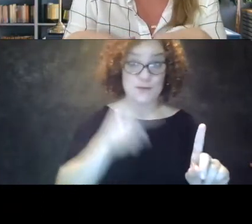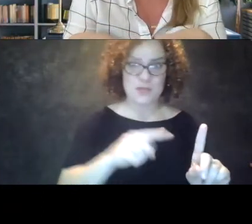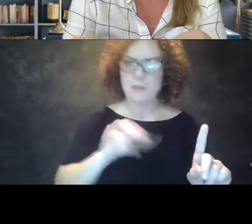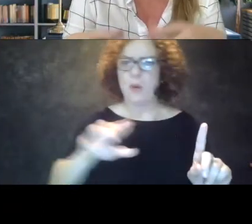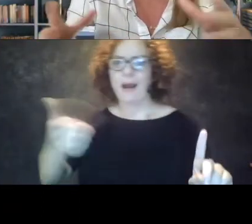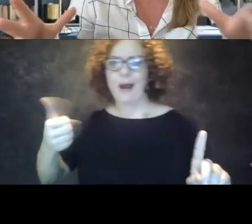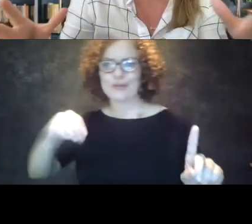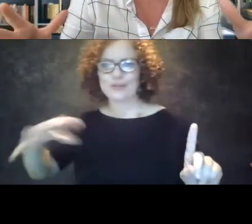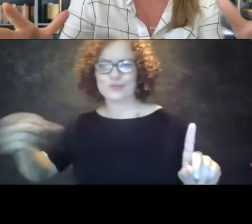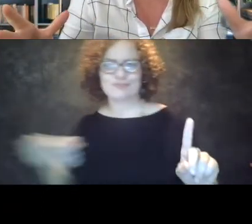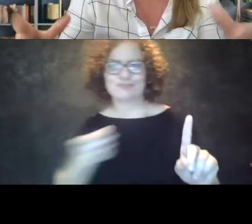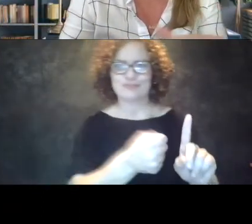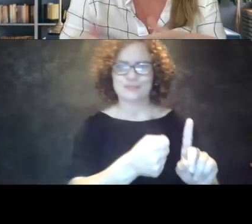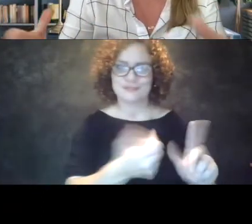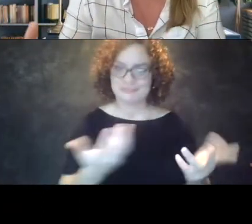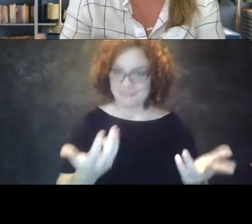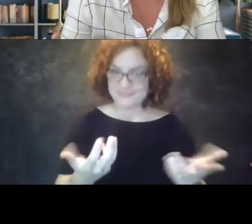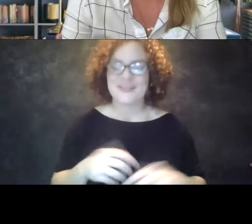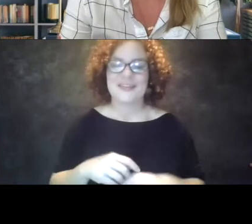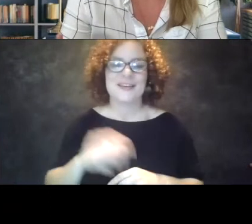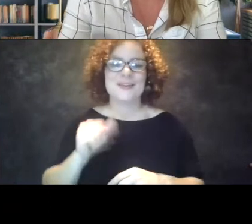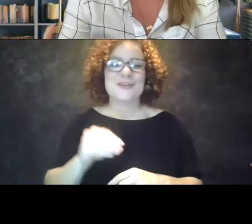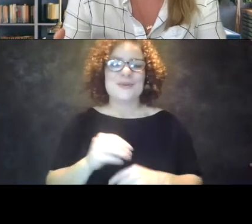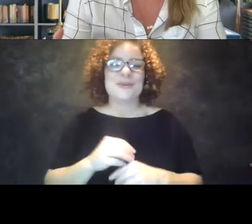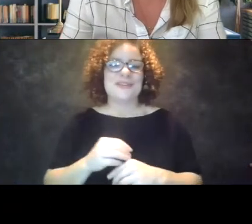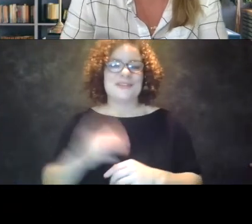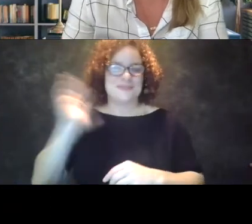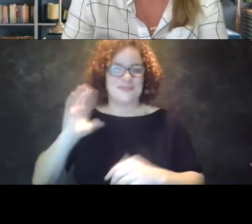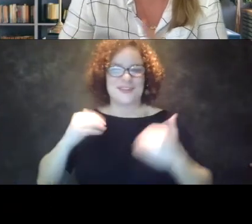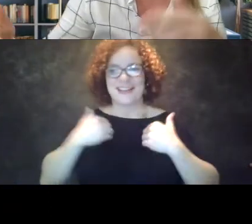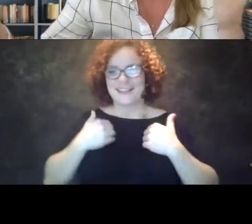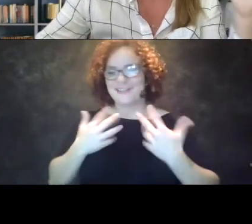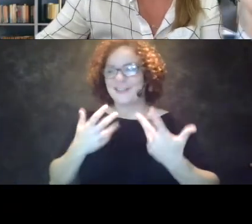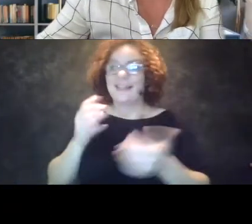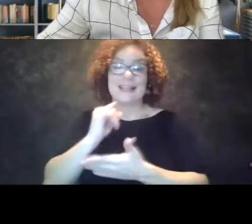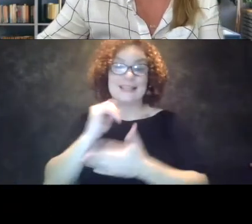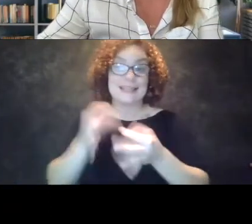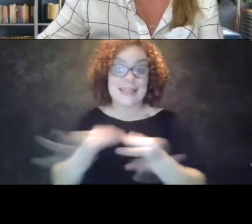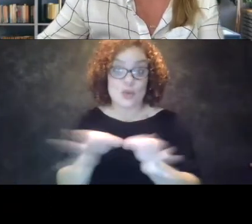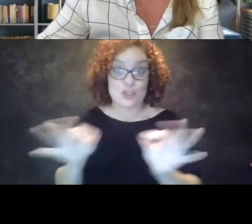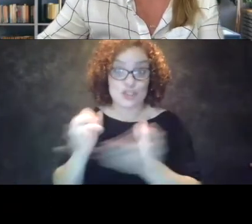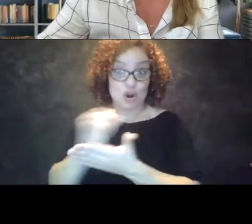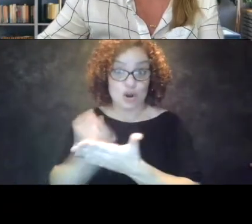groups for, like language arts, and this would be a time where we would have our students,